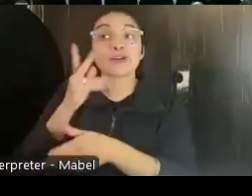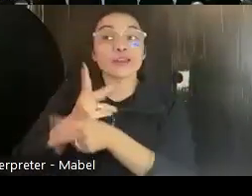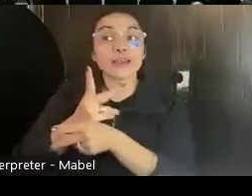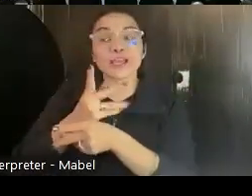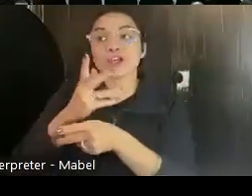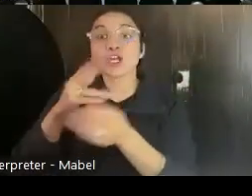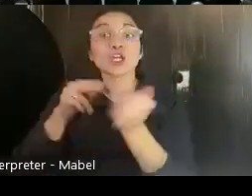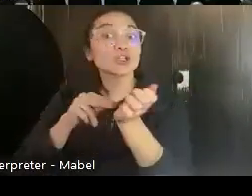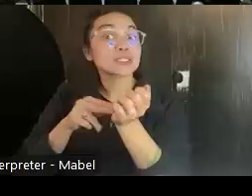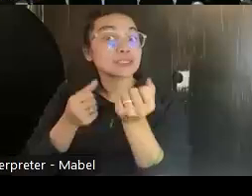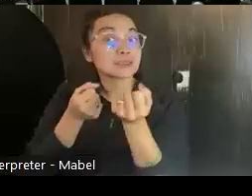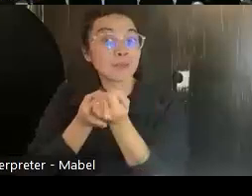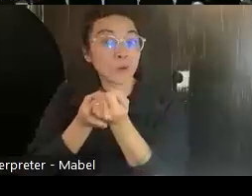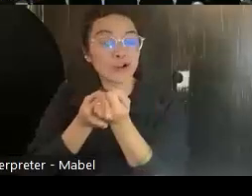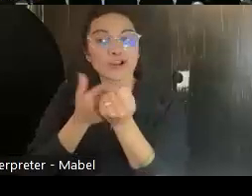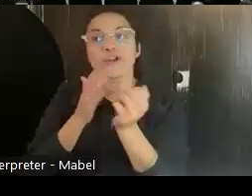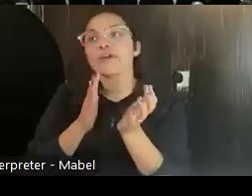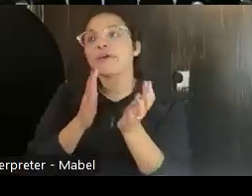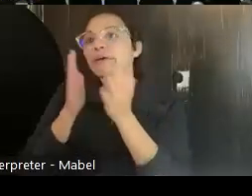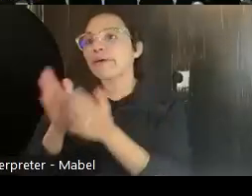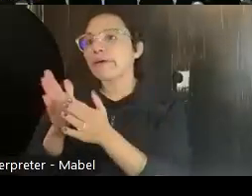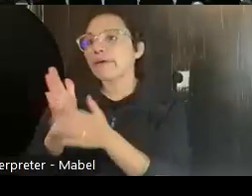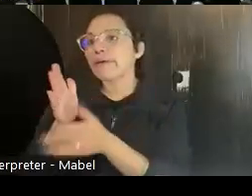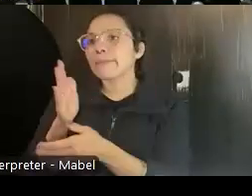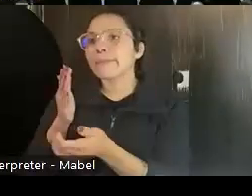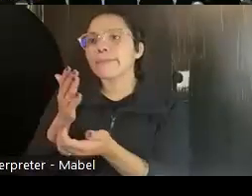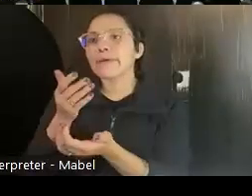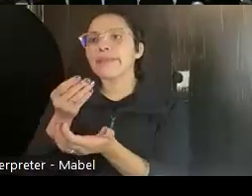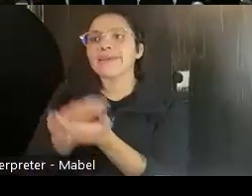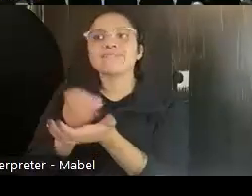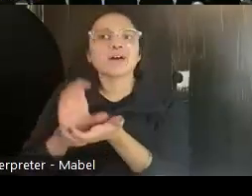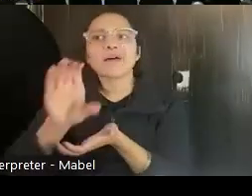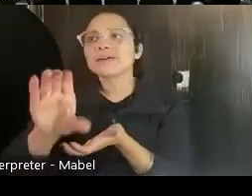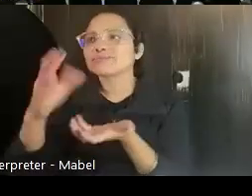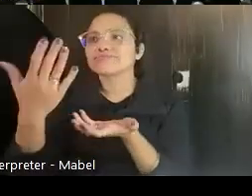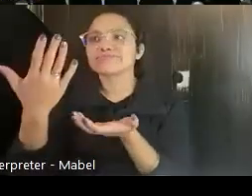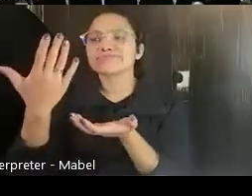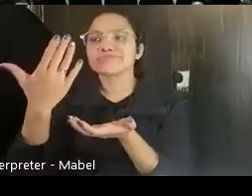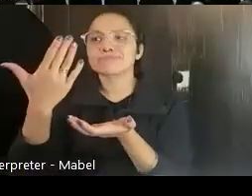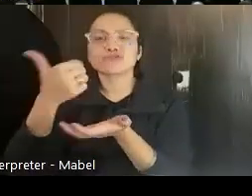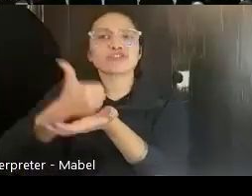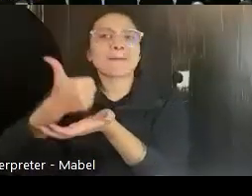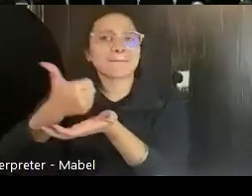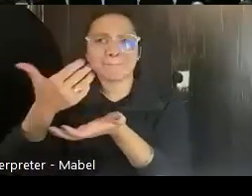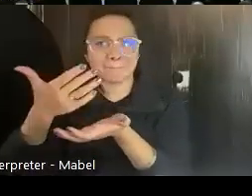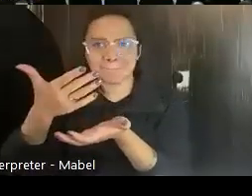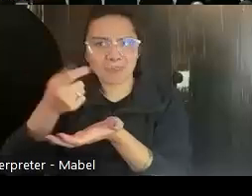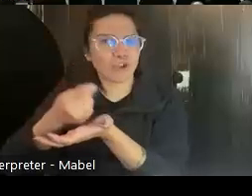they fund Rehabilitation therapy so we're actually able to utilize all those resources in the Urgent